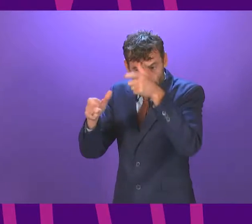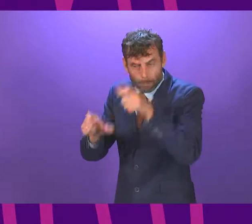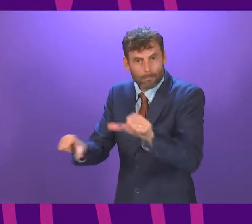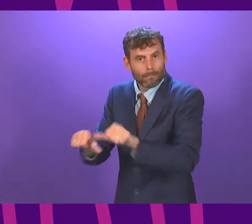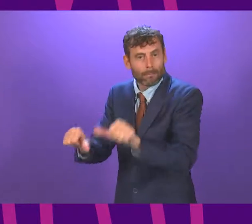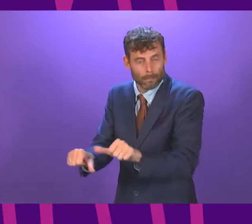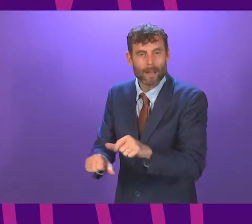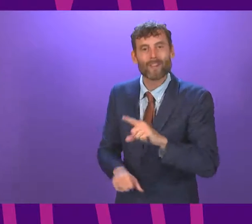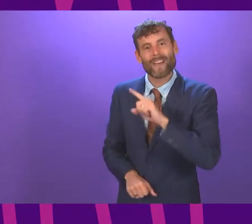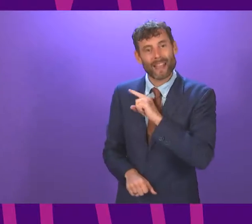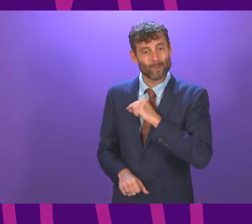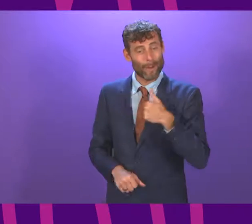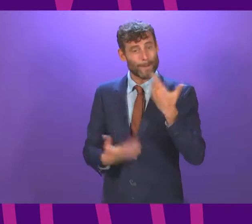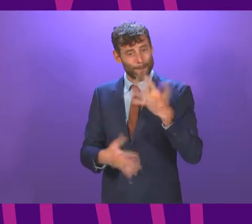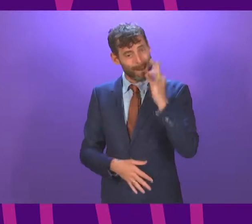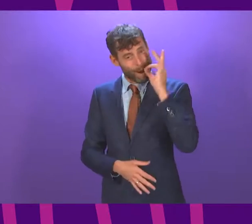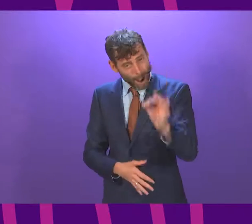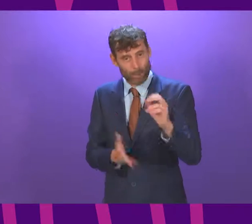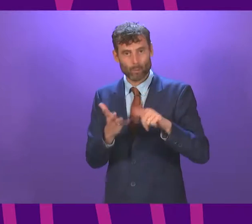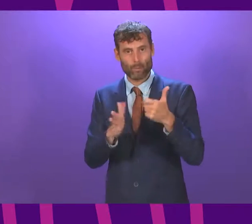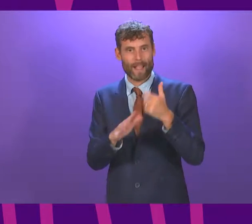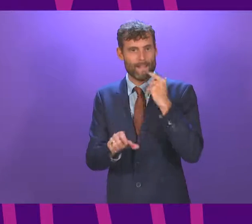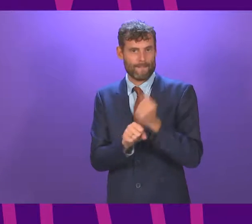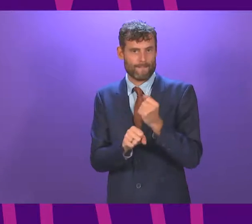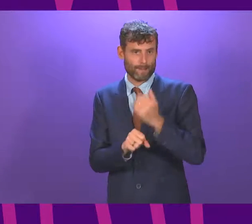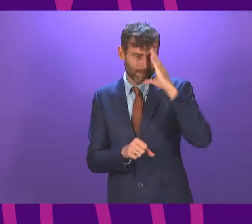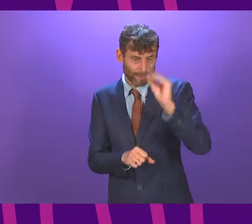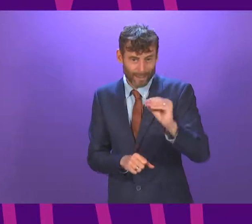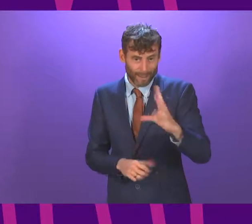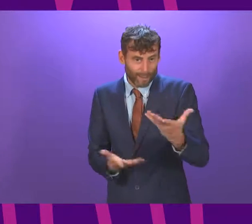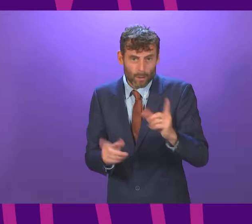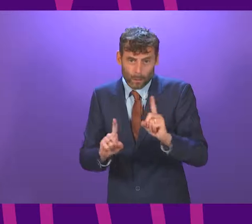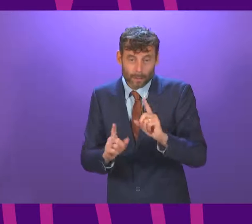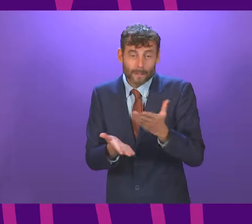Bob Doris has raised, I have been pressing the UK Government to ensure, through the clearing